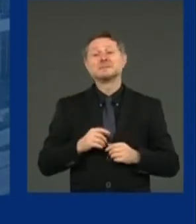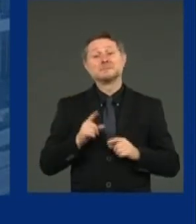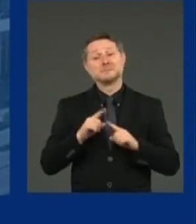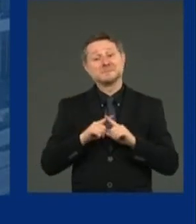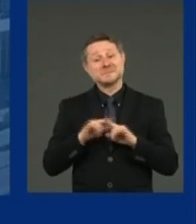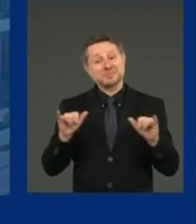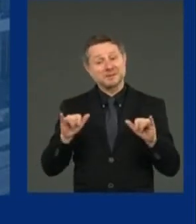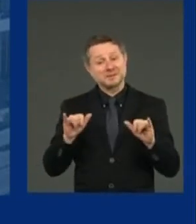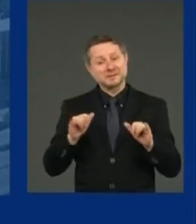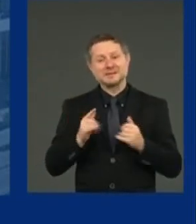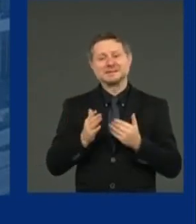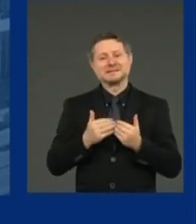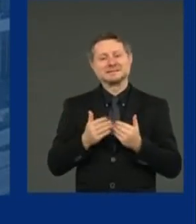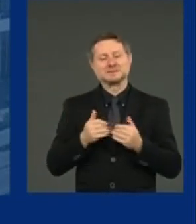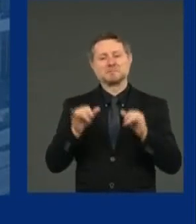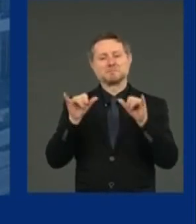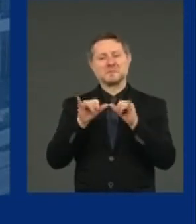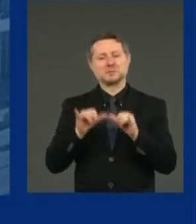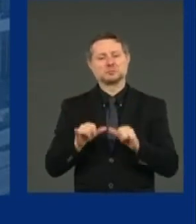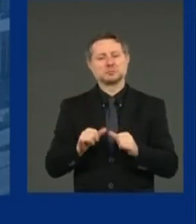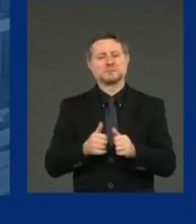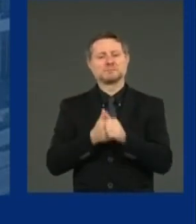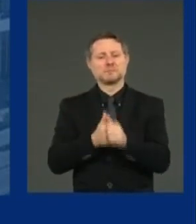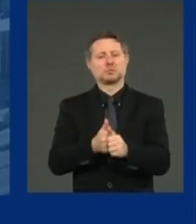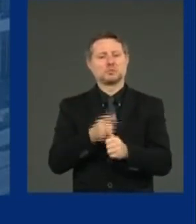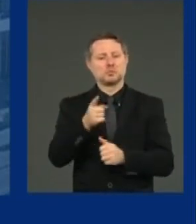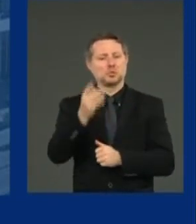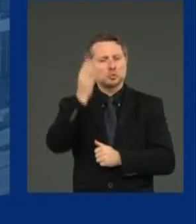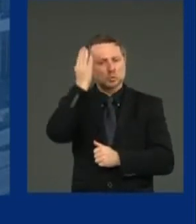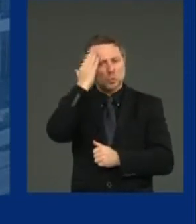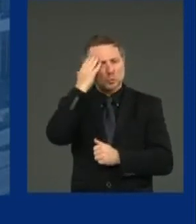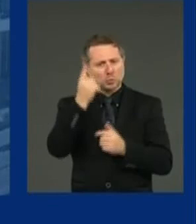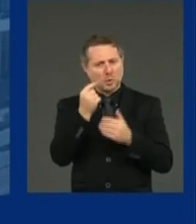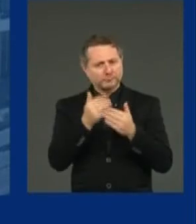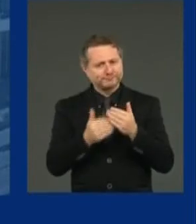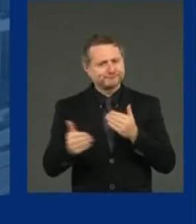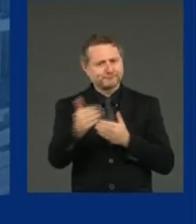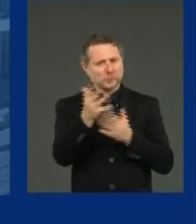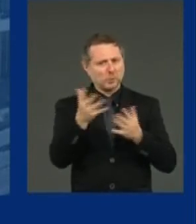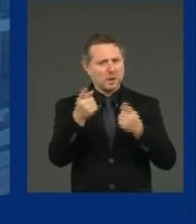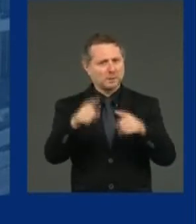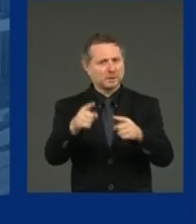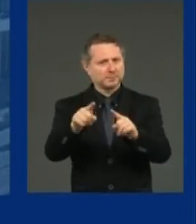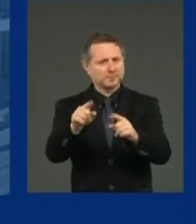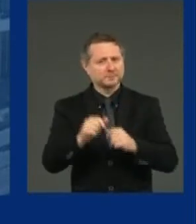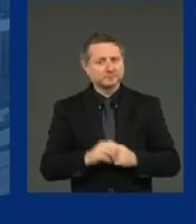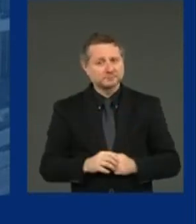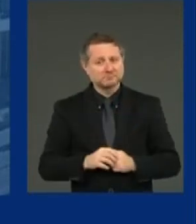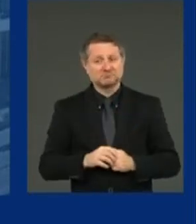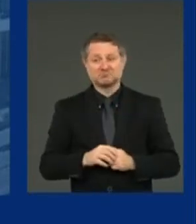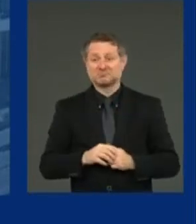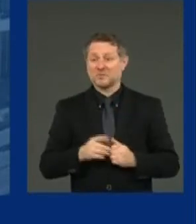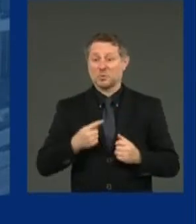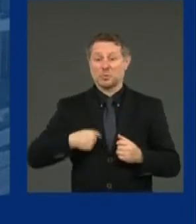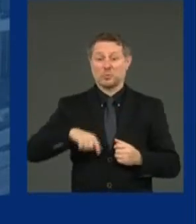IT. BUT IT'S ALSO SOMETHING YOU CAN MEASURE AND TRACK AND YOU WILL KNOW EXACTLY WHAT IS GOING TO